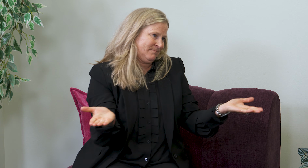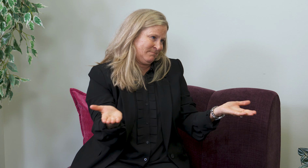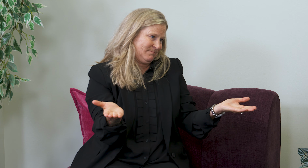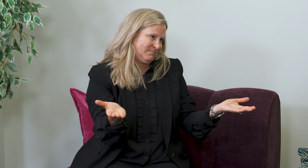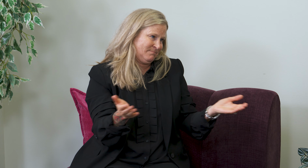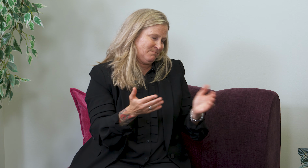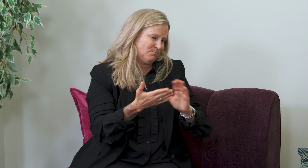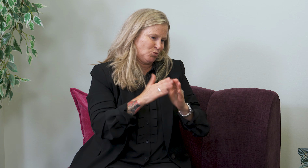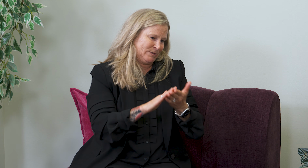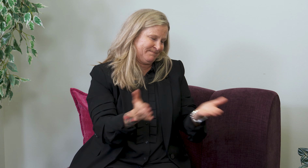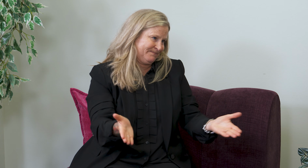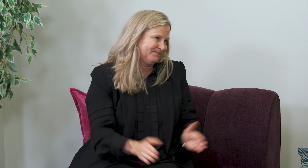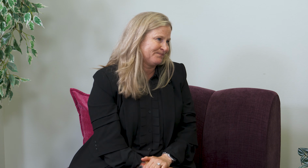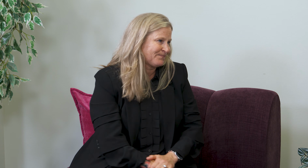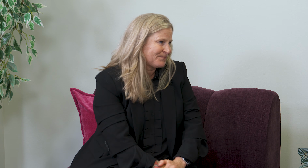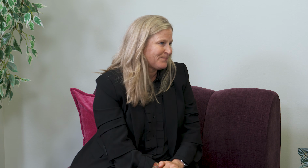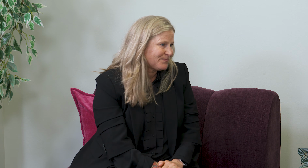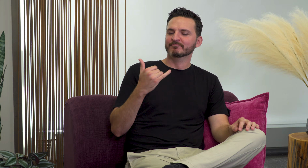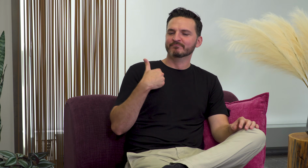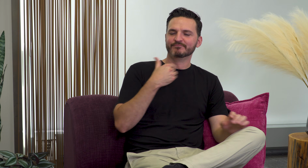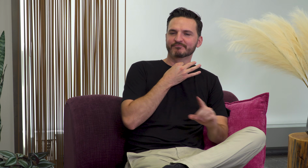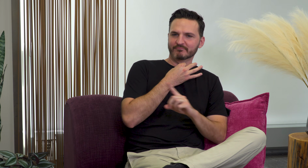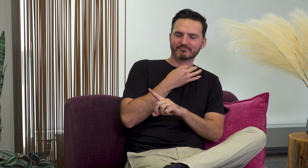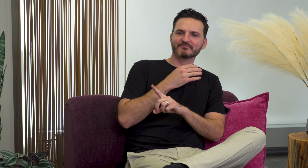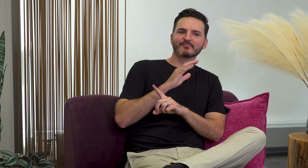as well as just being able to partner with the community as a whole.